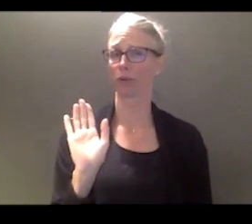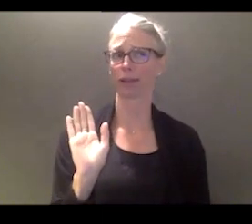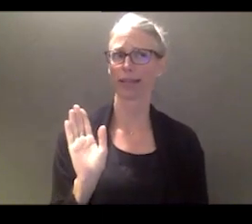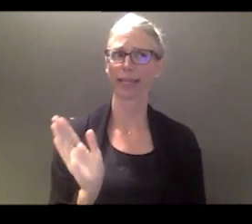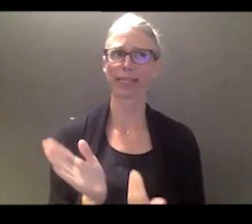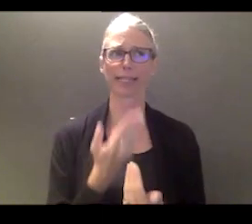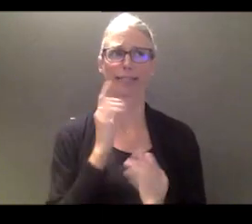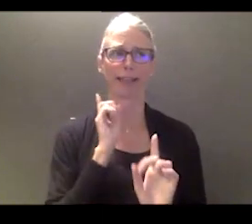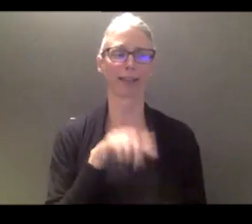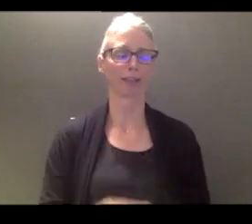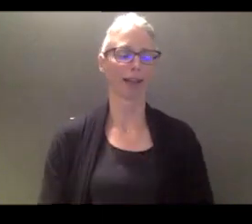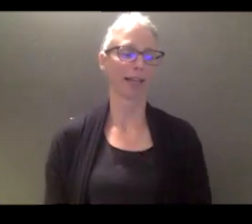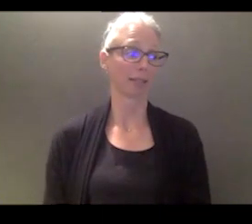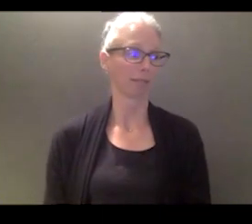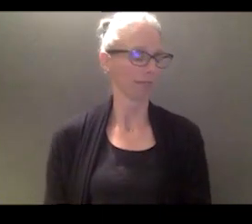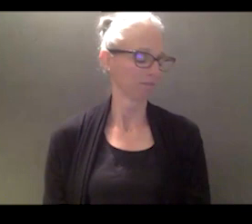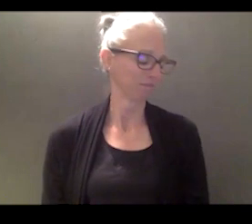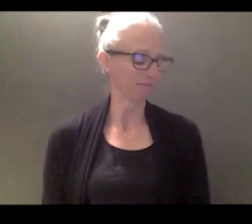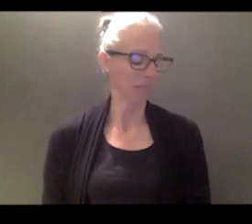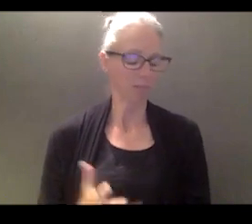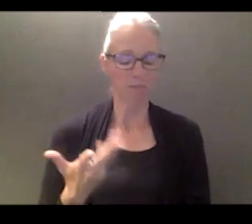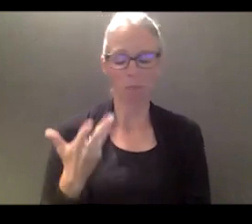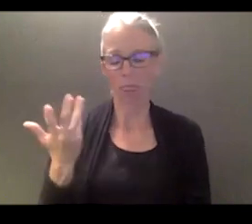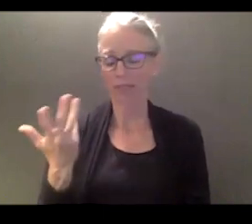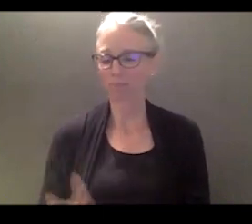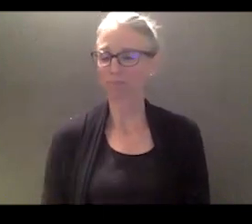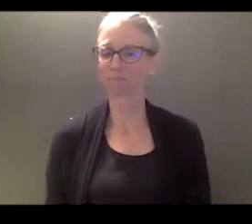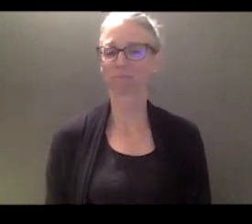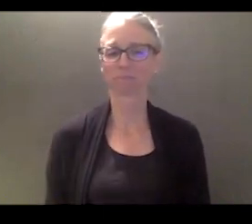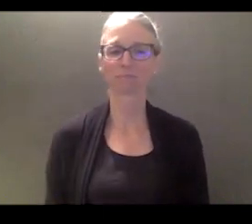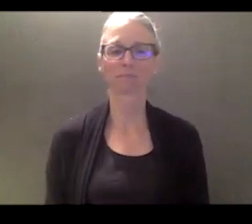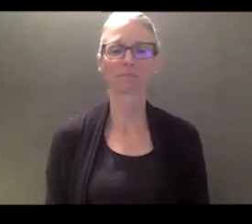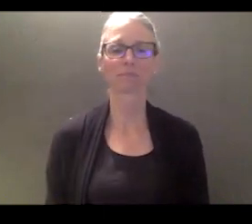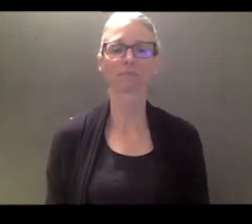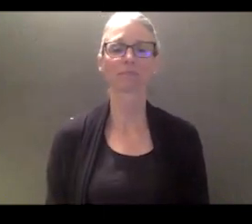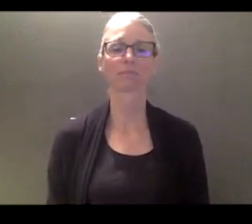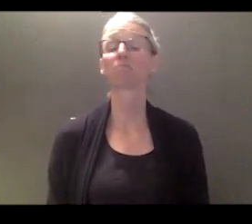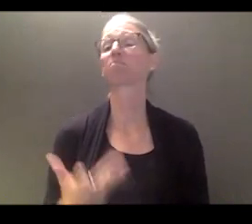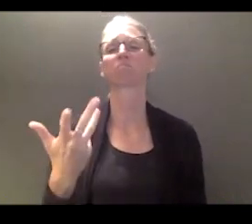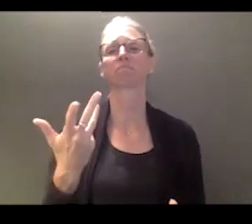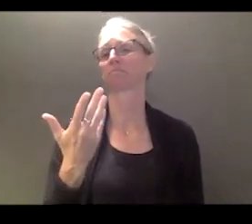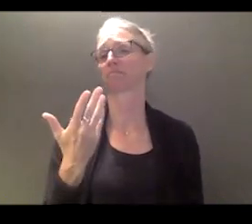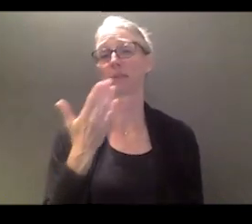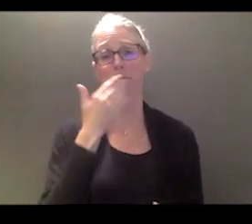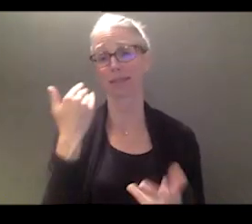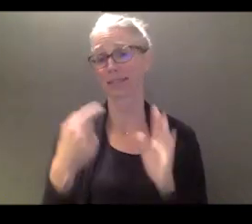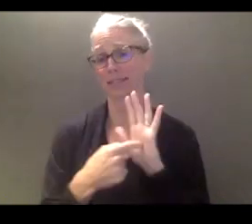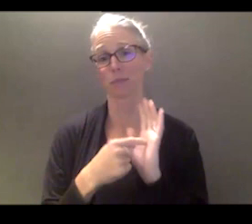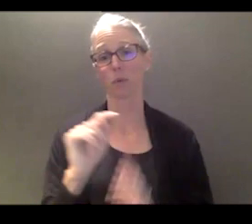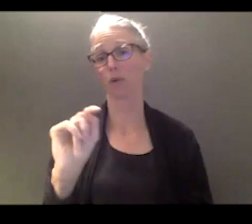Such an easy question. Yes, let's. Yeah, I guess, well, it's easy to talk about washrooms too and just saying if that's, you know.